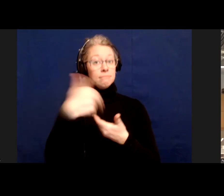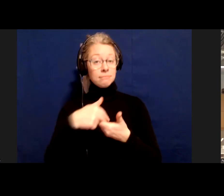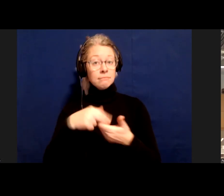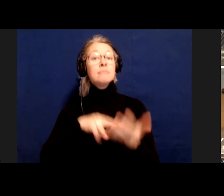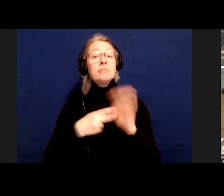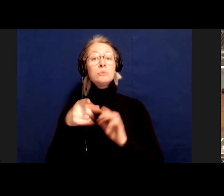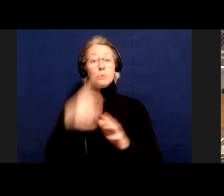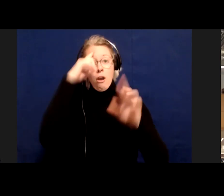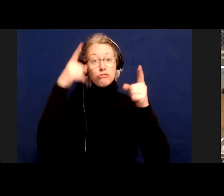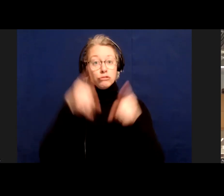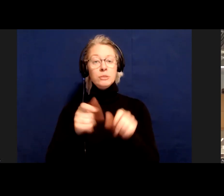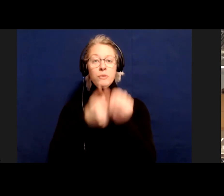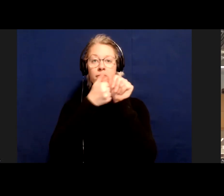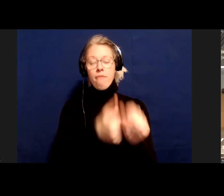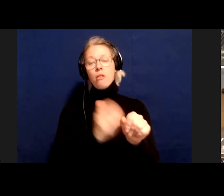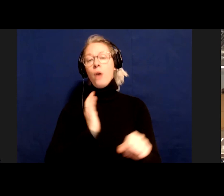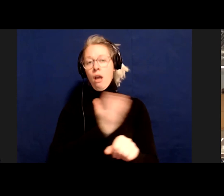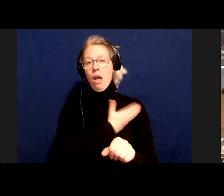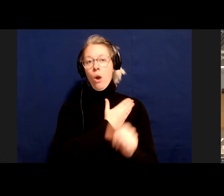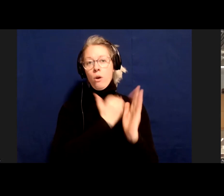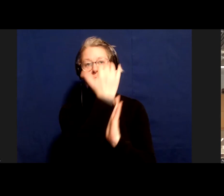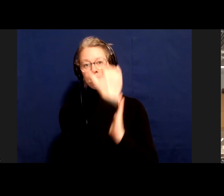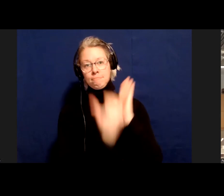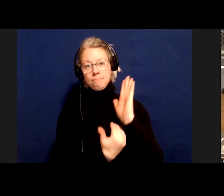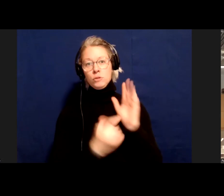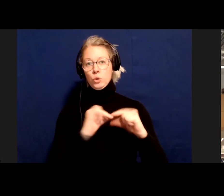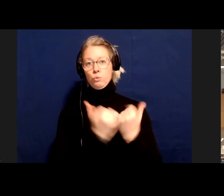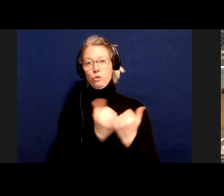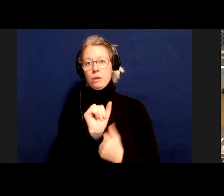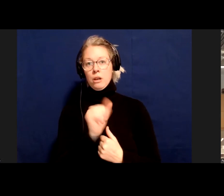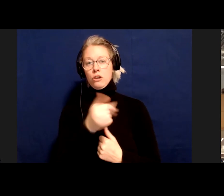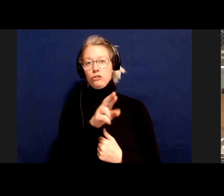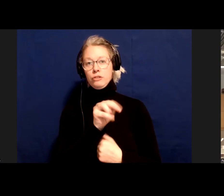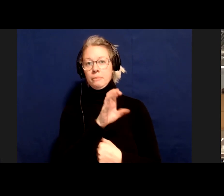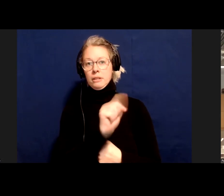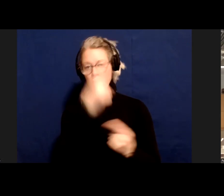abide by our group agreements. There was a link included on the announcement page for